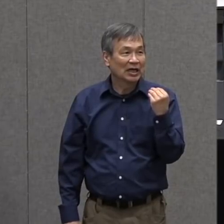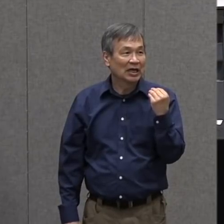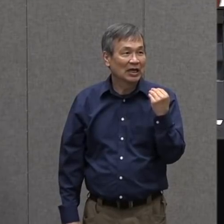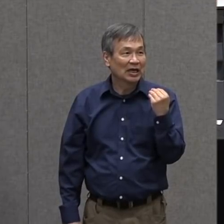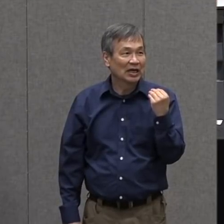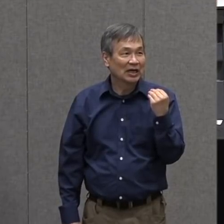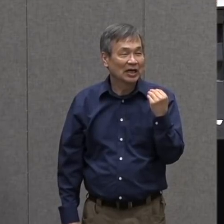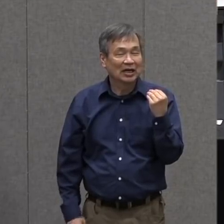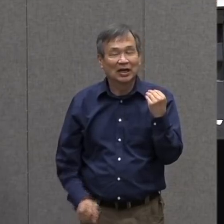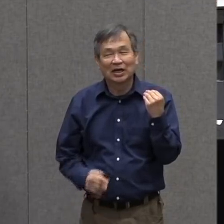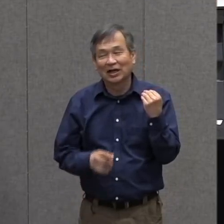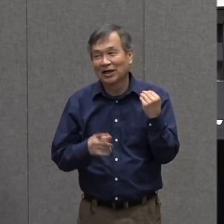She rolled a one.